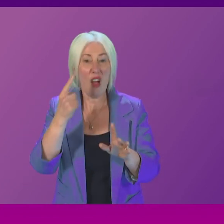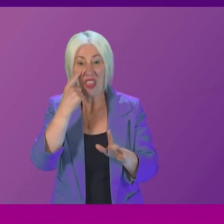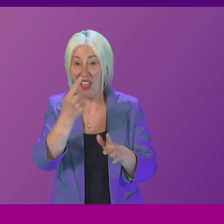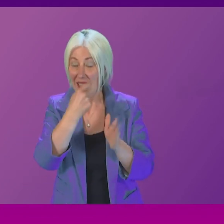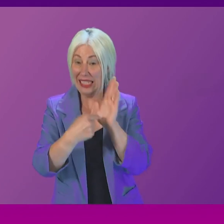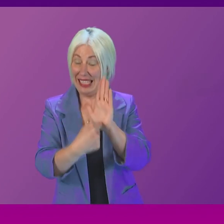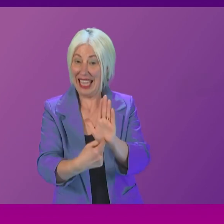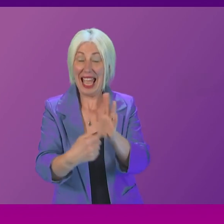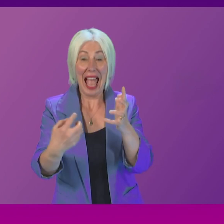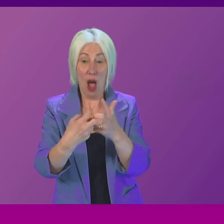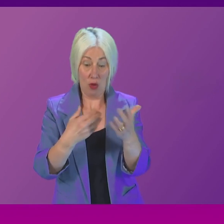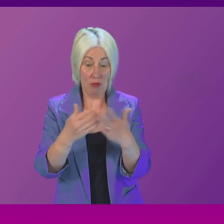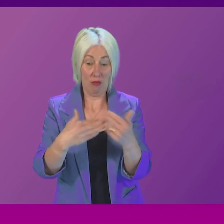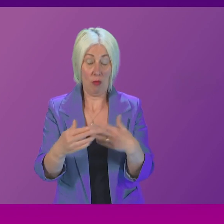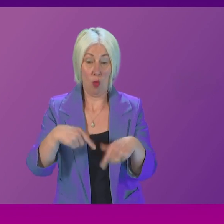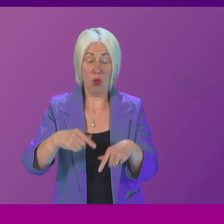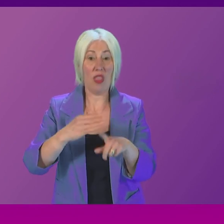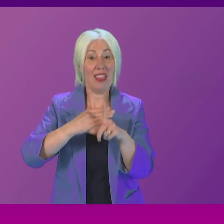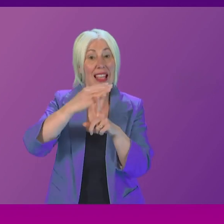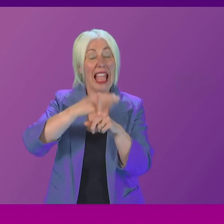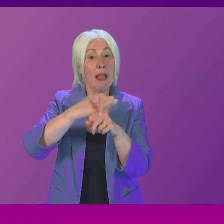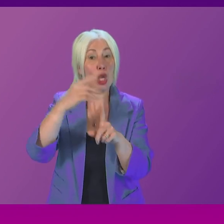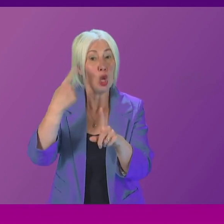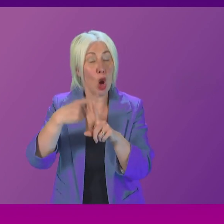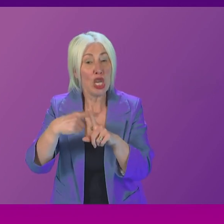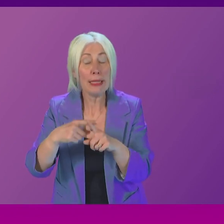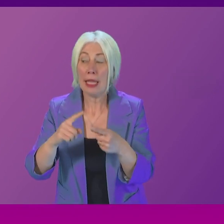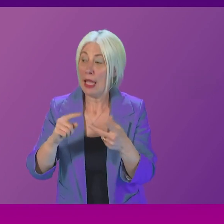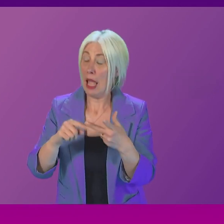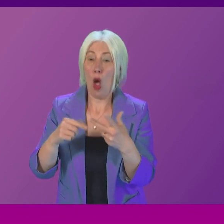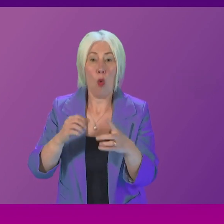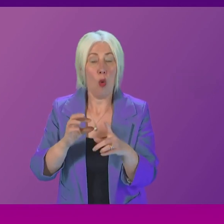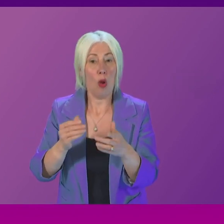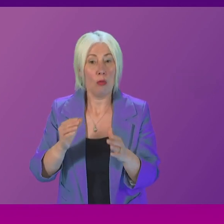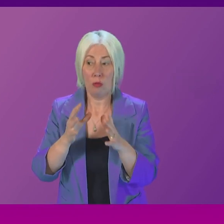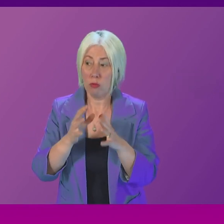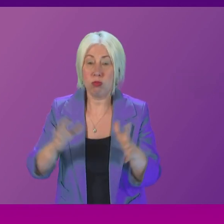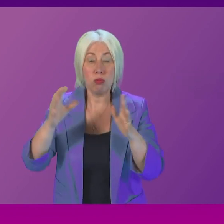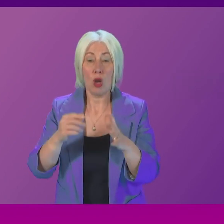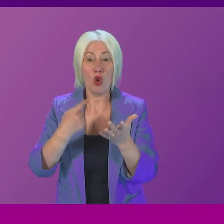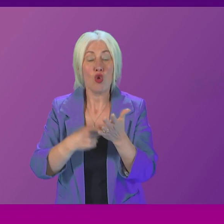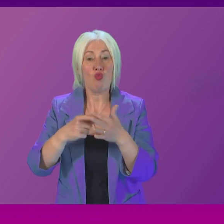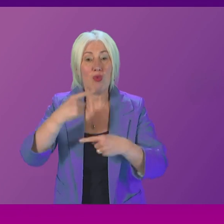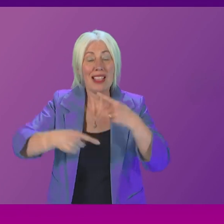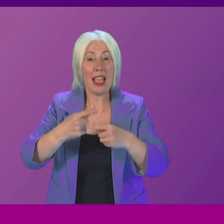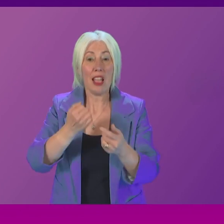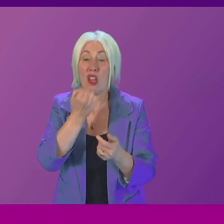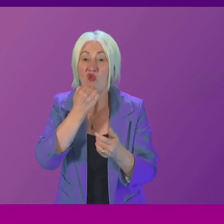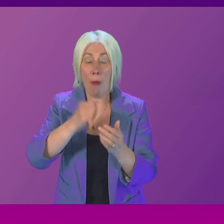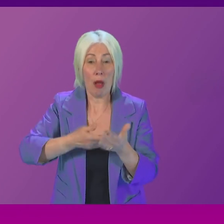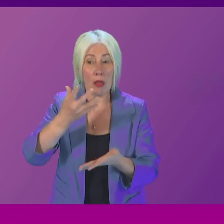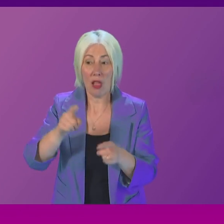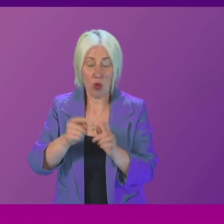will help us to tackle the climate emergency, increase recycling rates and remove that litter—the